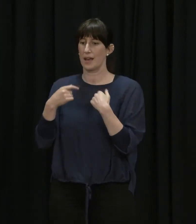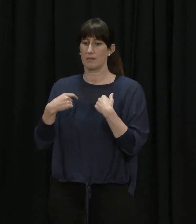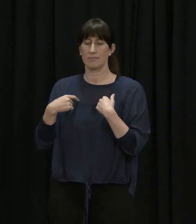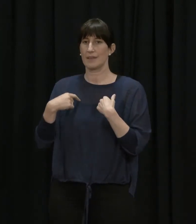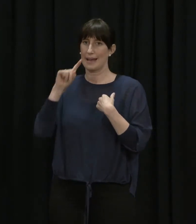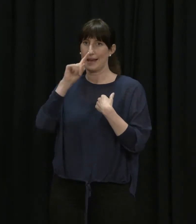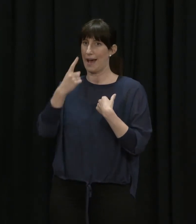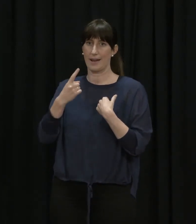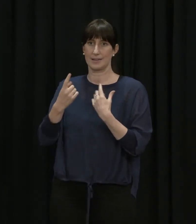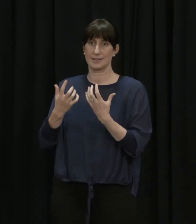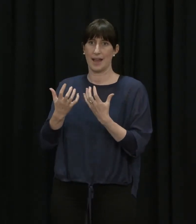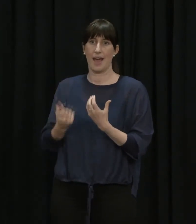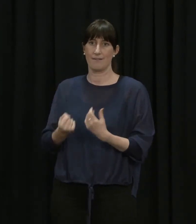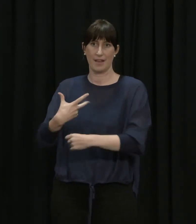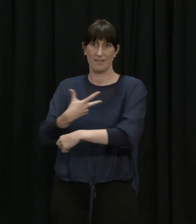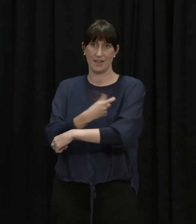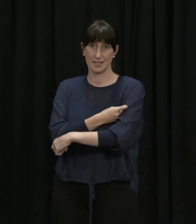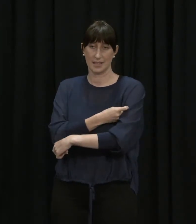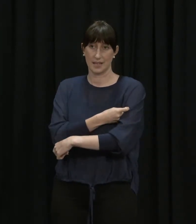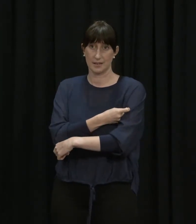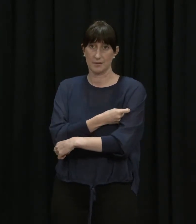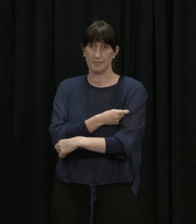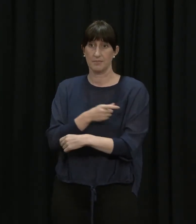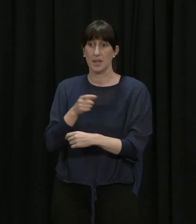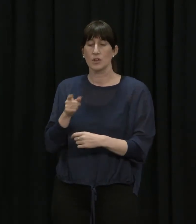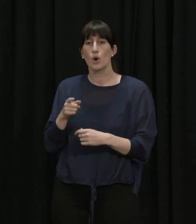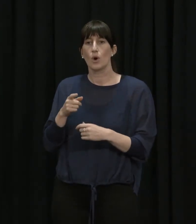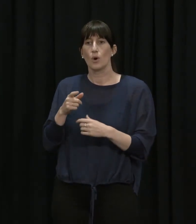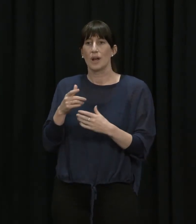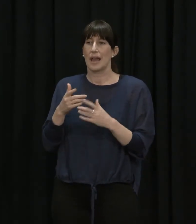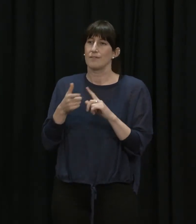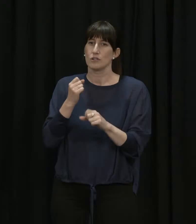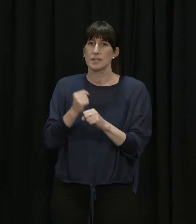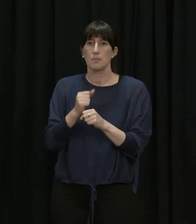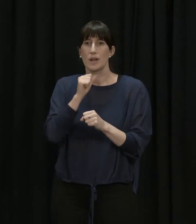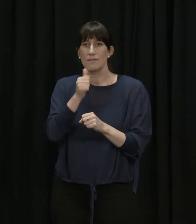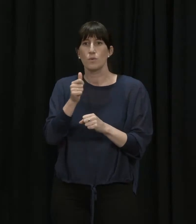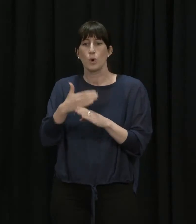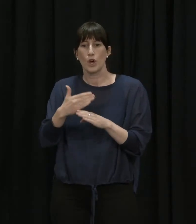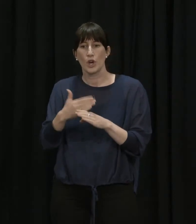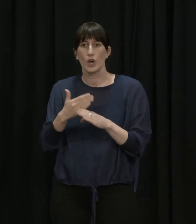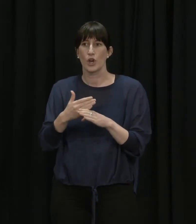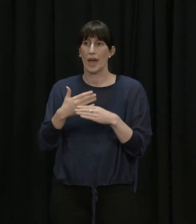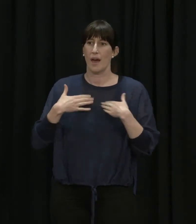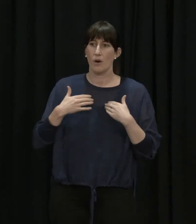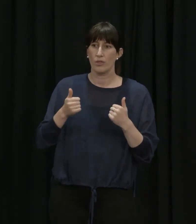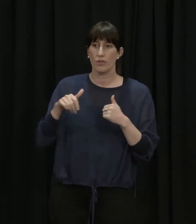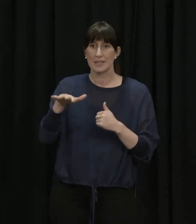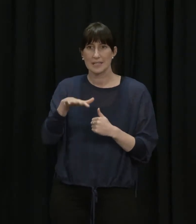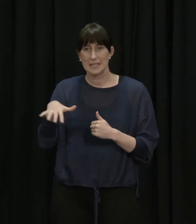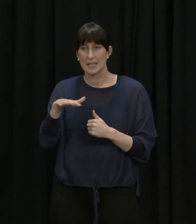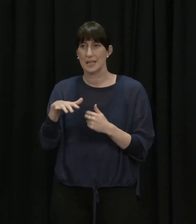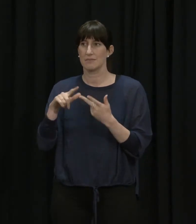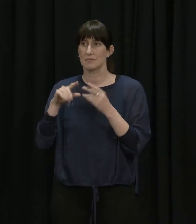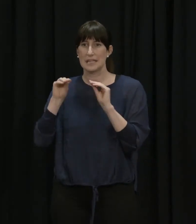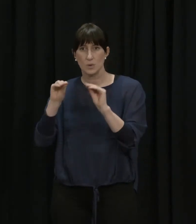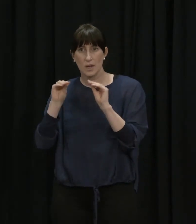for approving medical exemptions. That will be used for people who are required to be